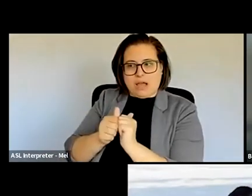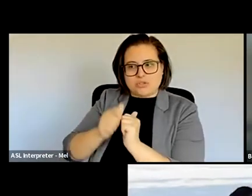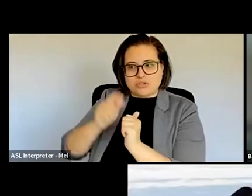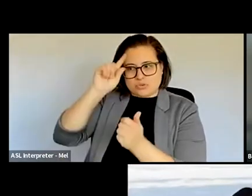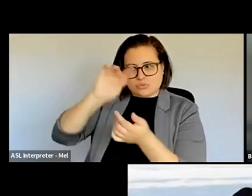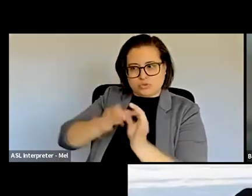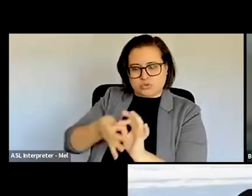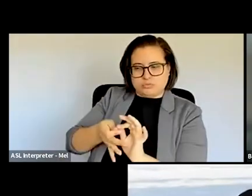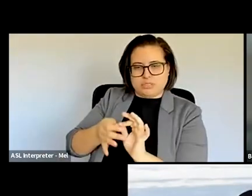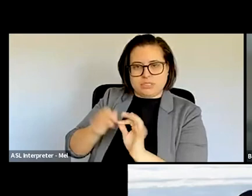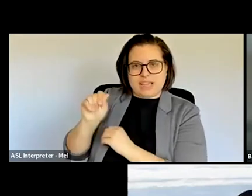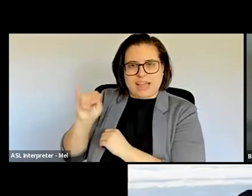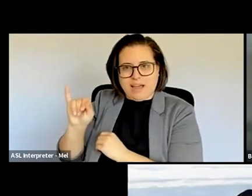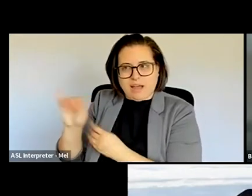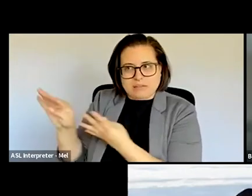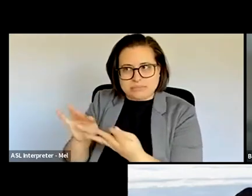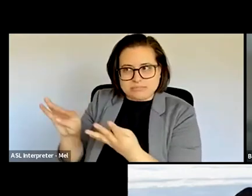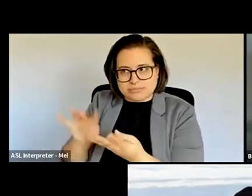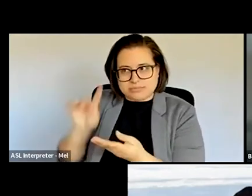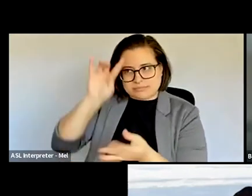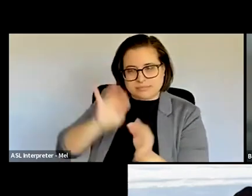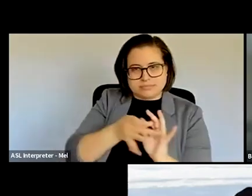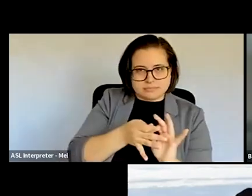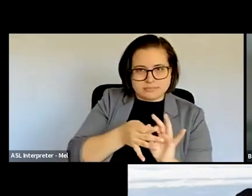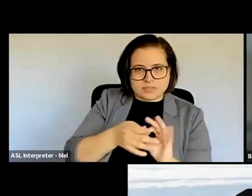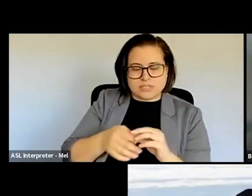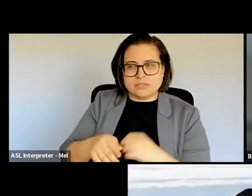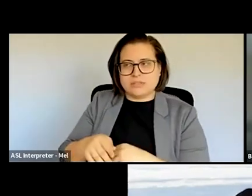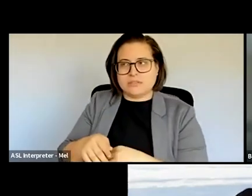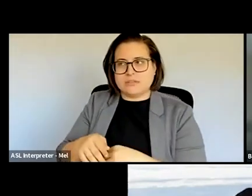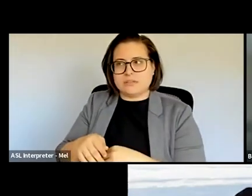output of AI systems and that mental model is going to be need to be supplemented by